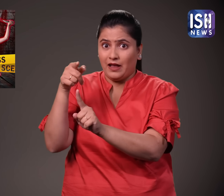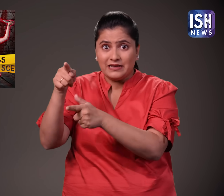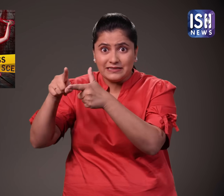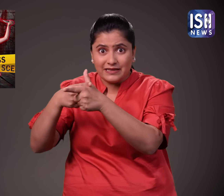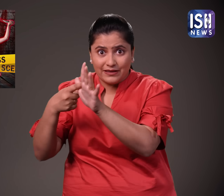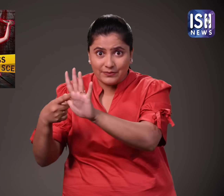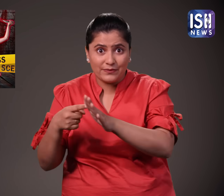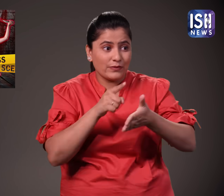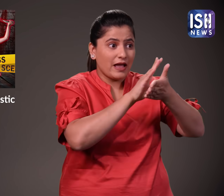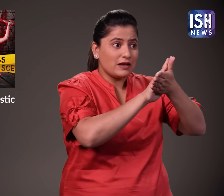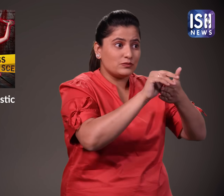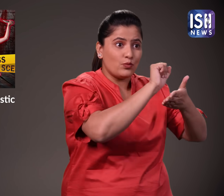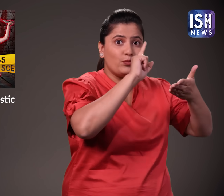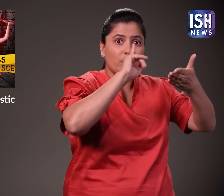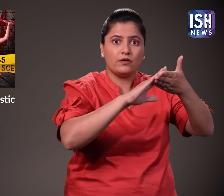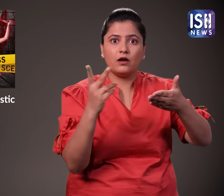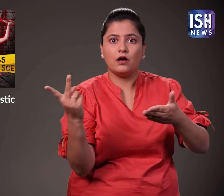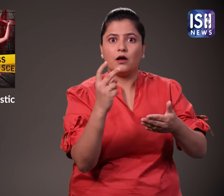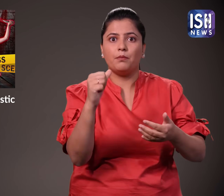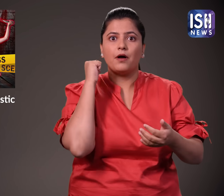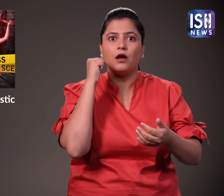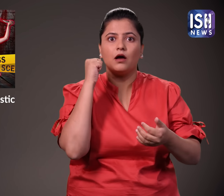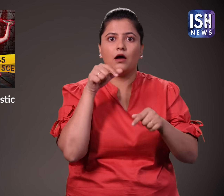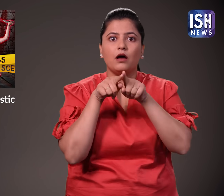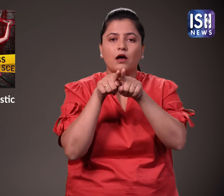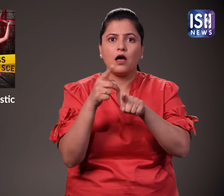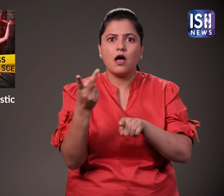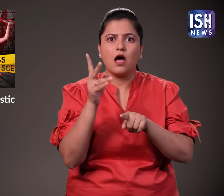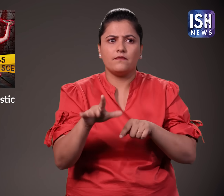Jagdeep was having an affair with Hardeep's wife.